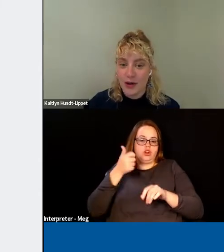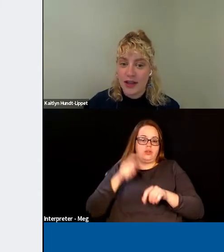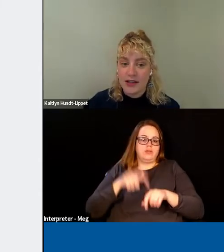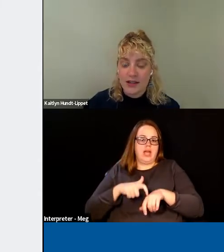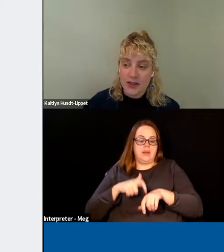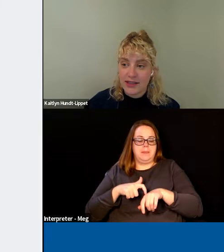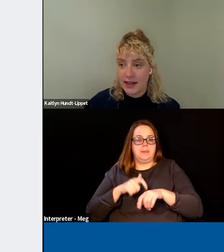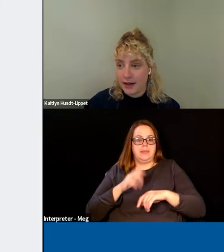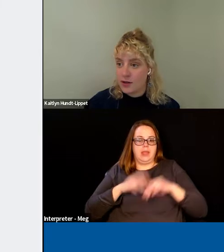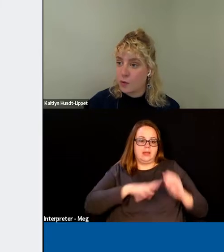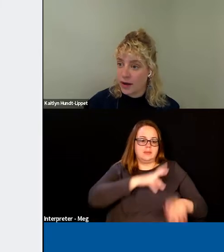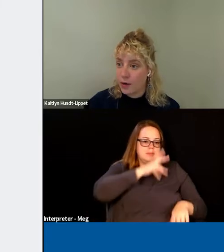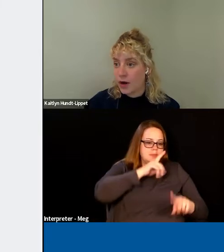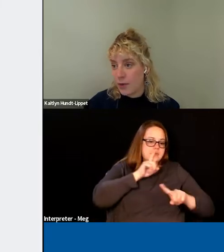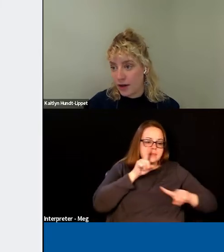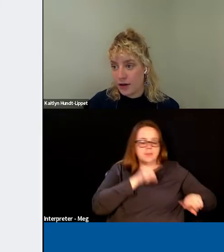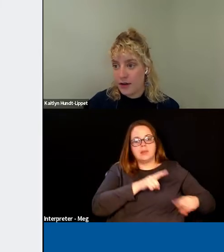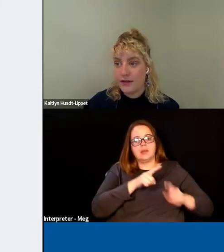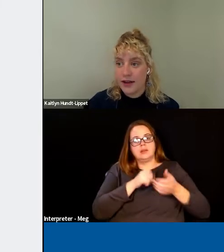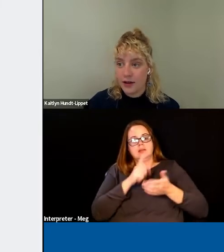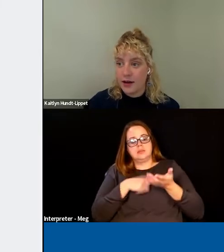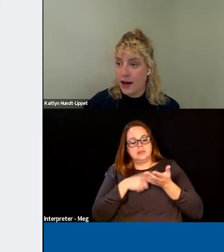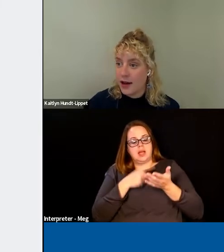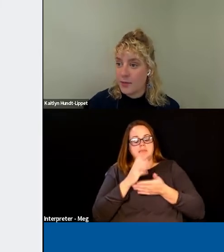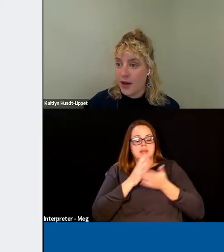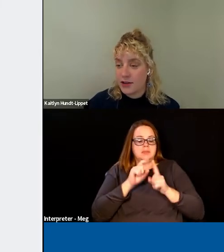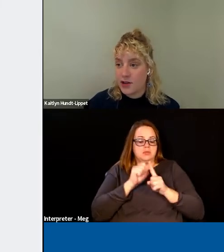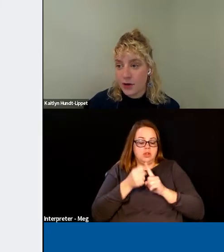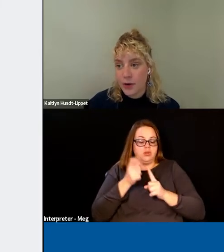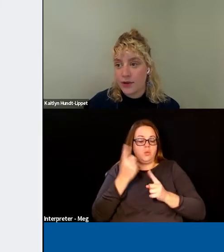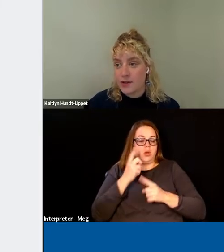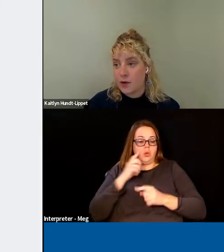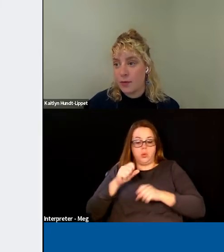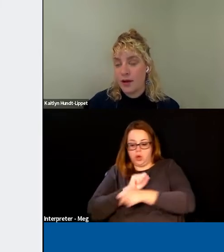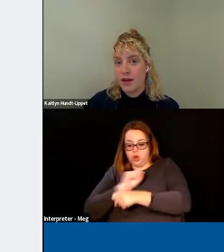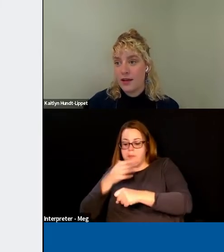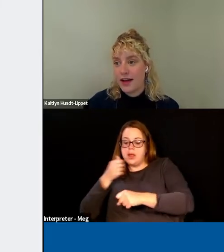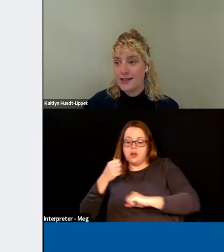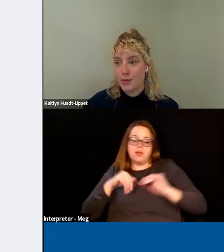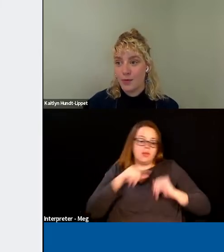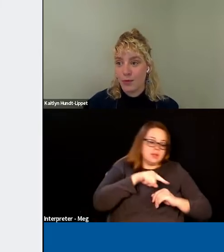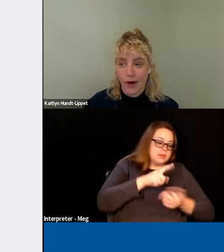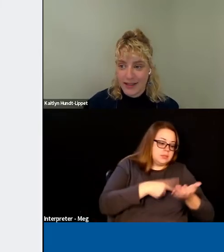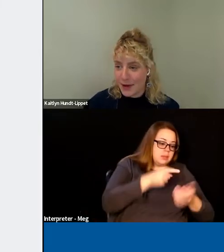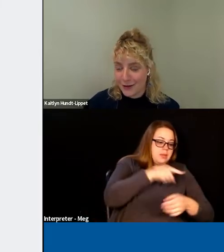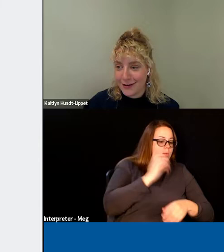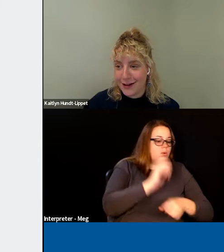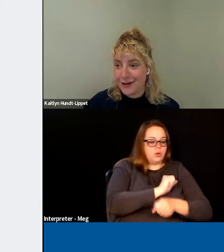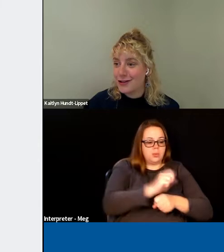so in certain scenarios, one can work better than the other, and you never wanna assume that some, one is better than the other.